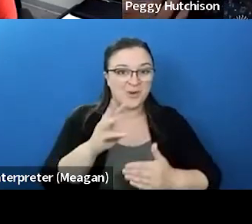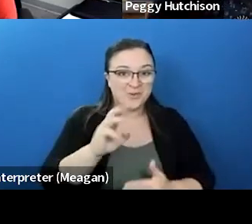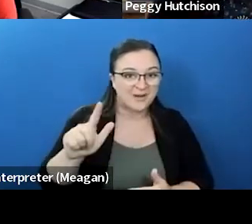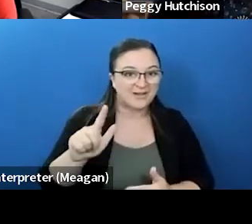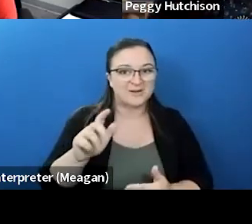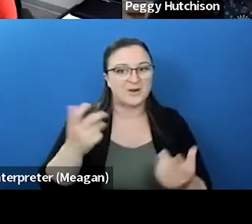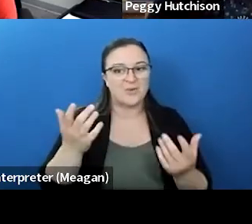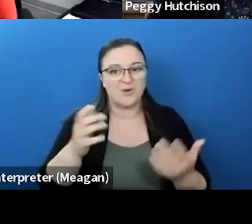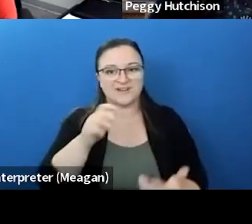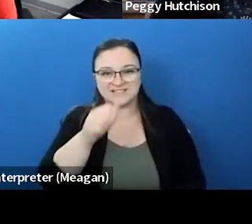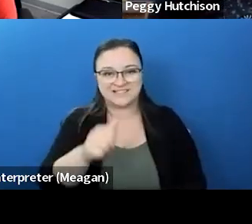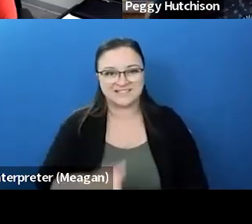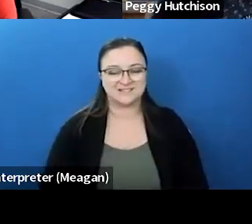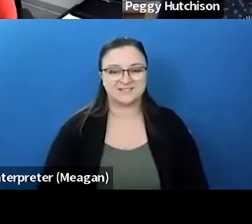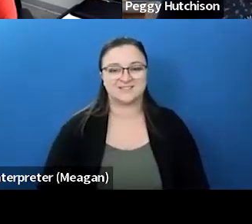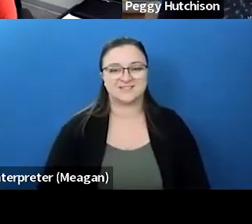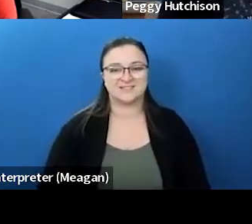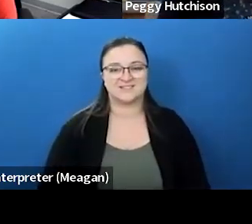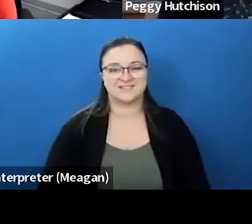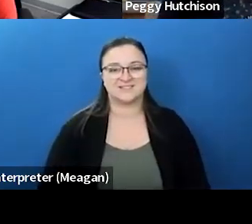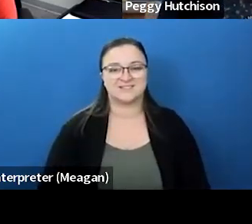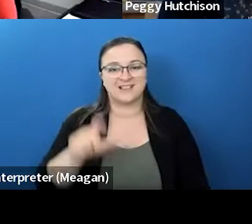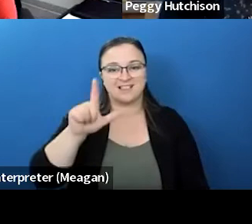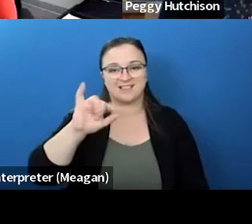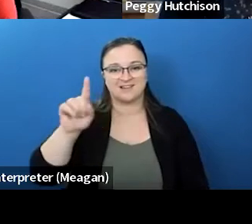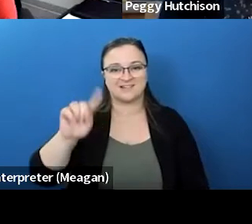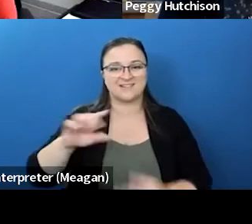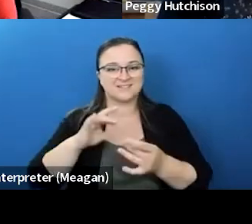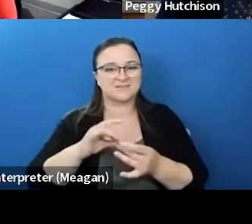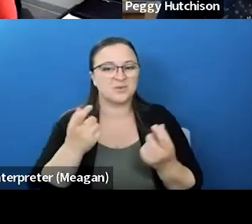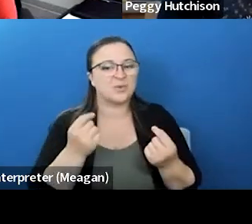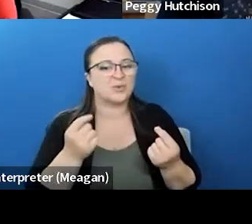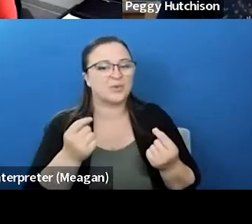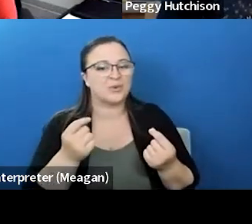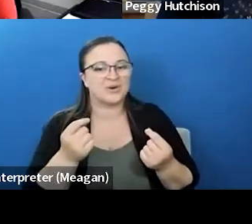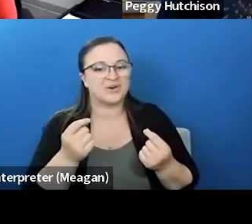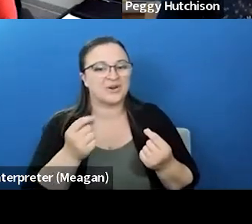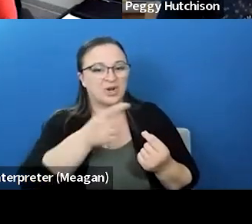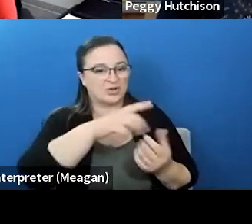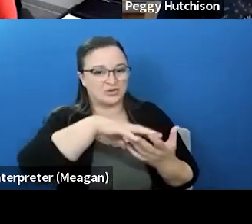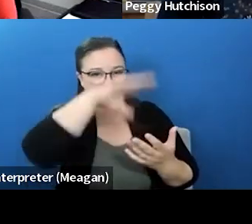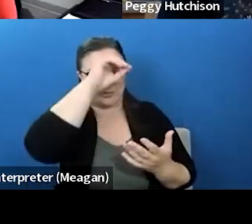and we have to own that. And maybe add, so what are the lessons learned that you're taking forward? Absolutely.